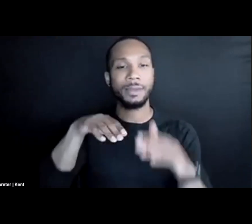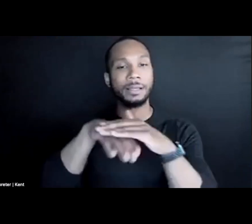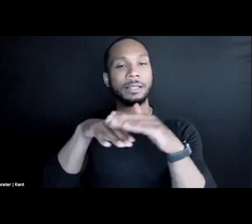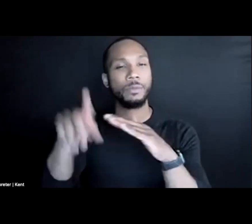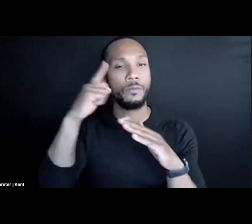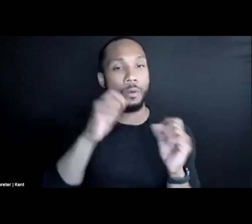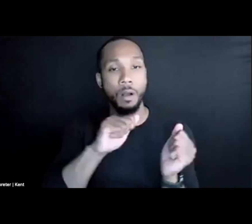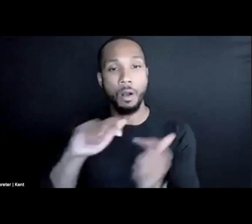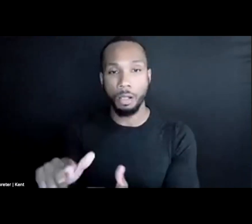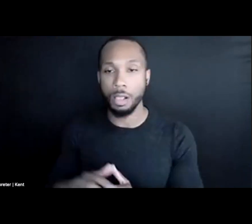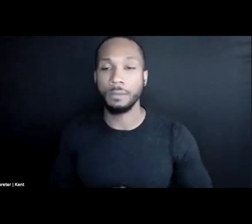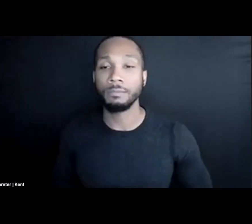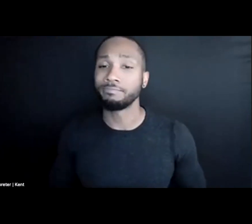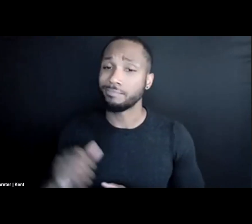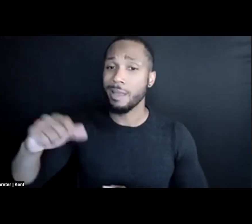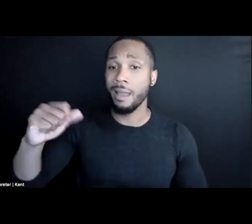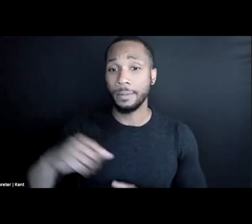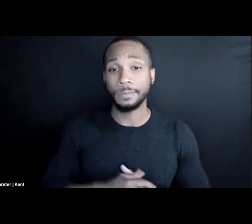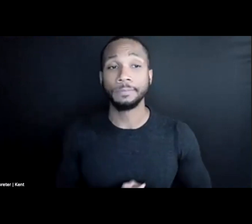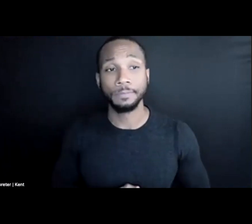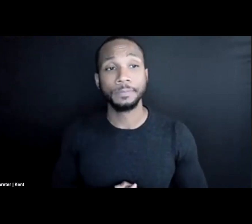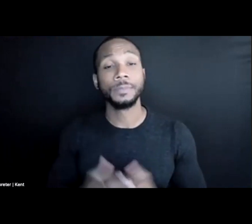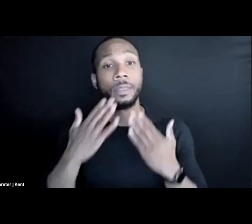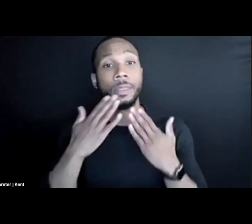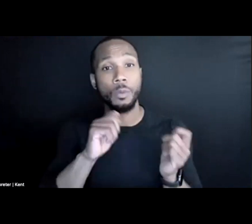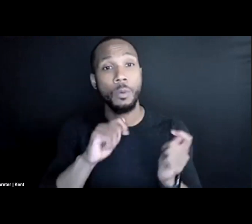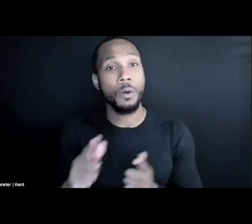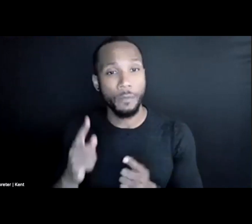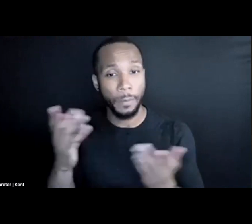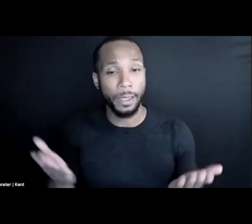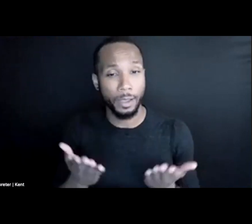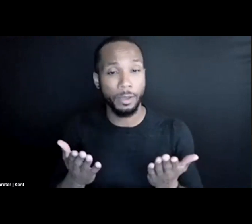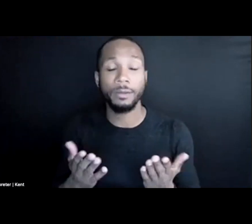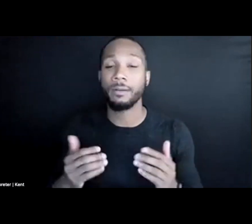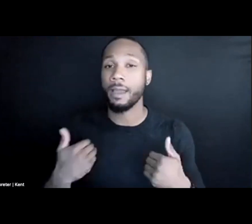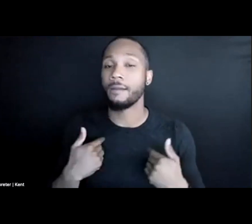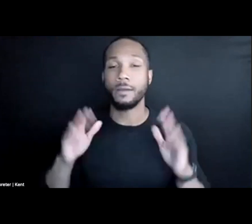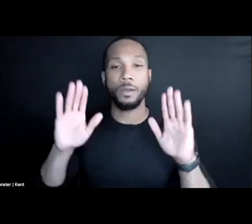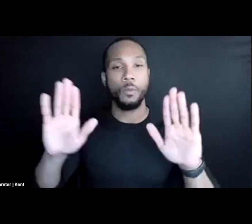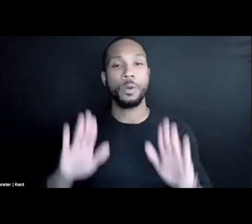Yeah, but thank you all for being here. Have a great rest of your evening.